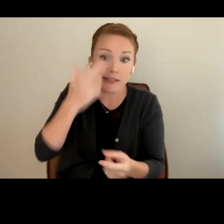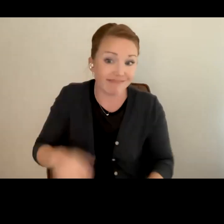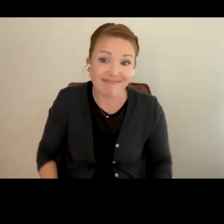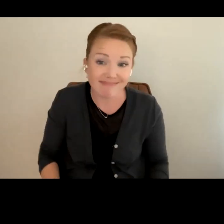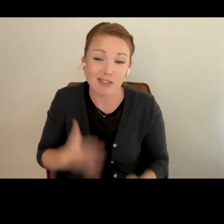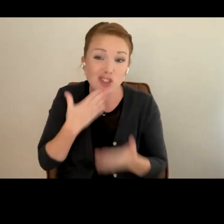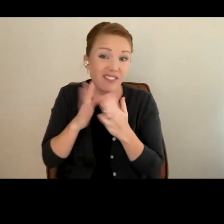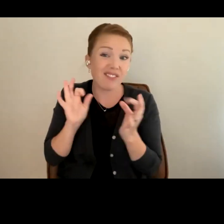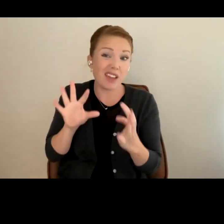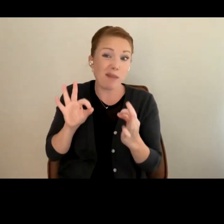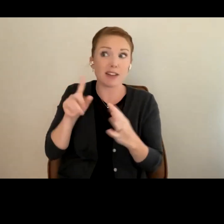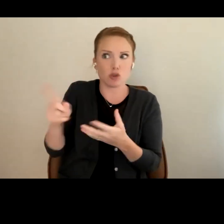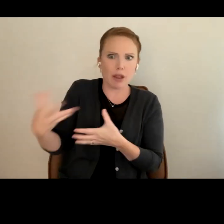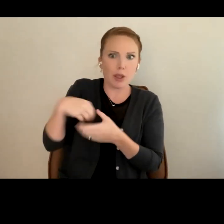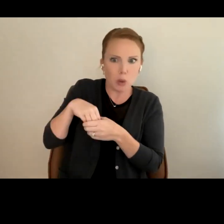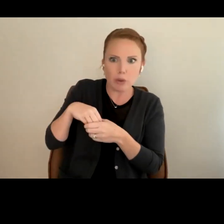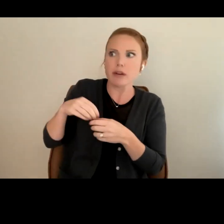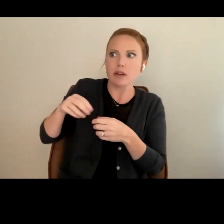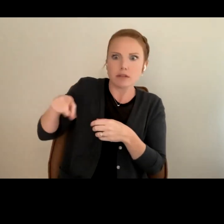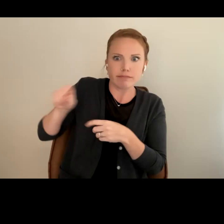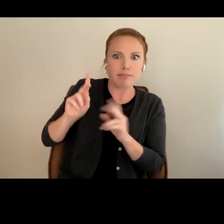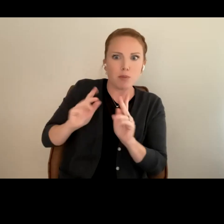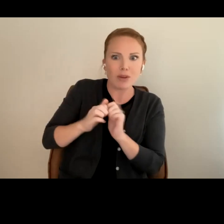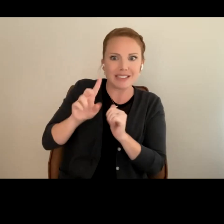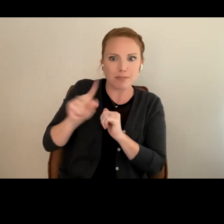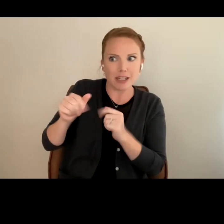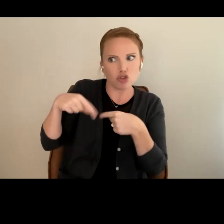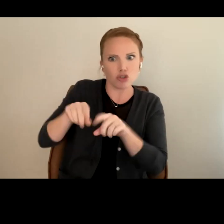Yeah, I think there's a lot of points where people with disabilities are not represented